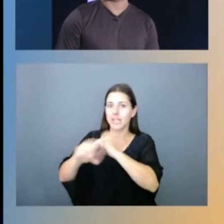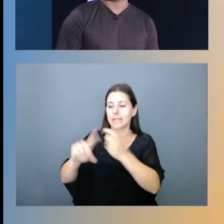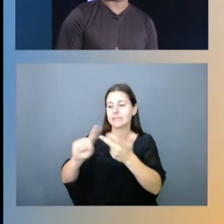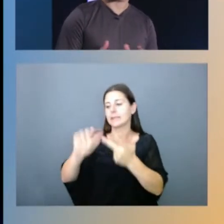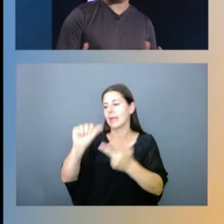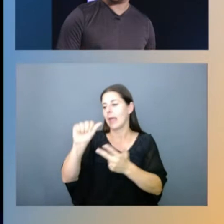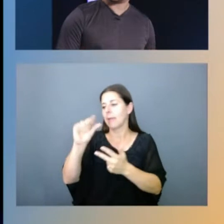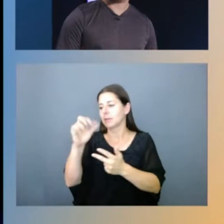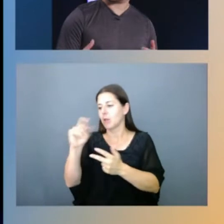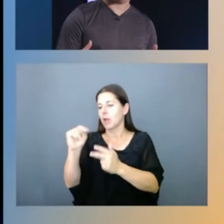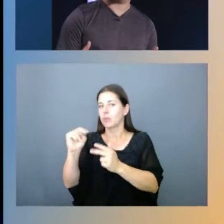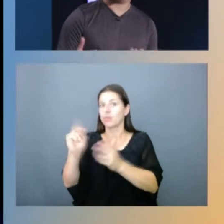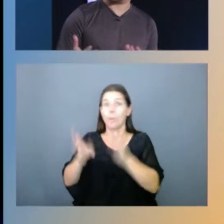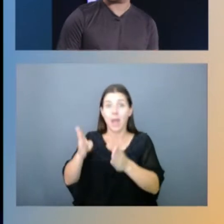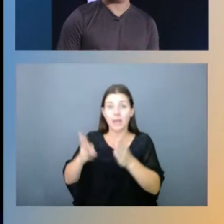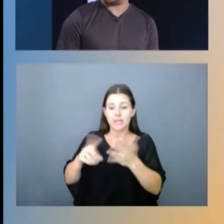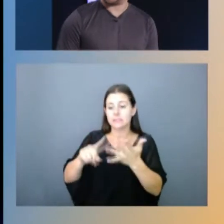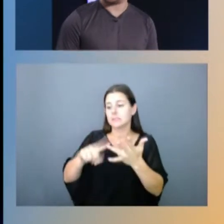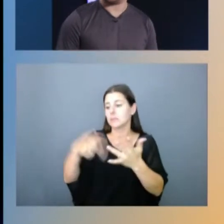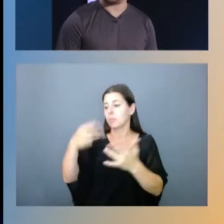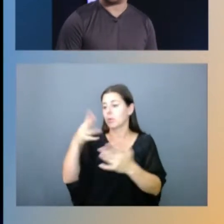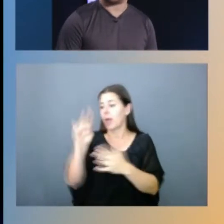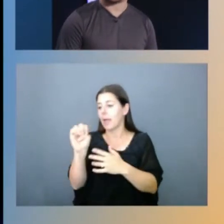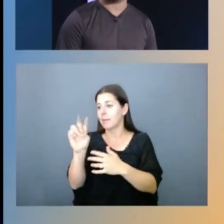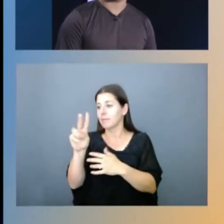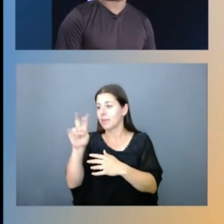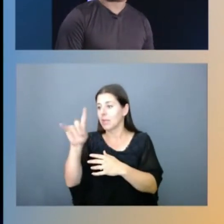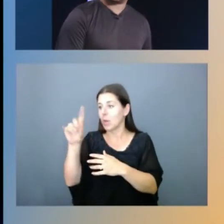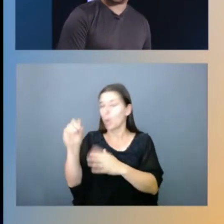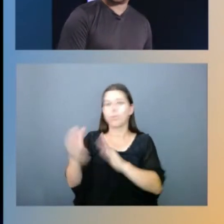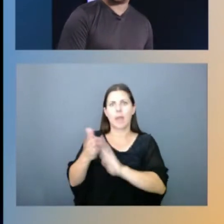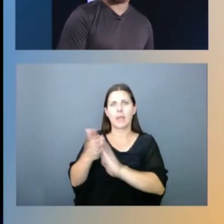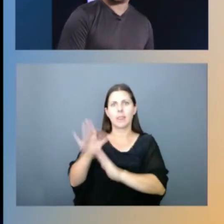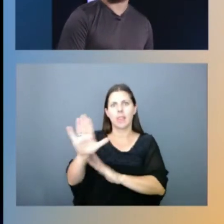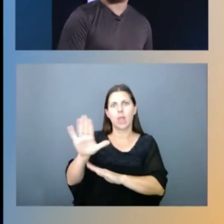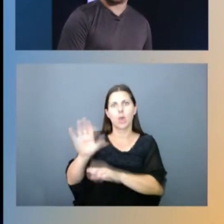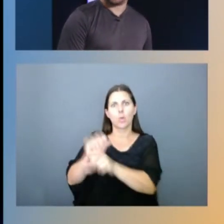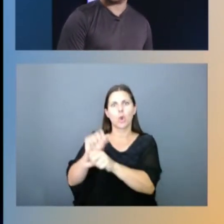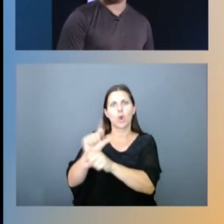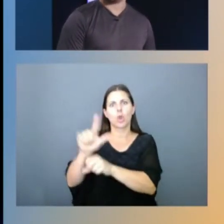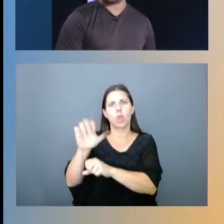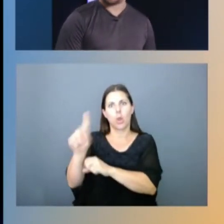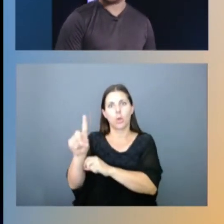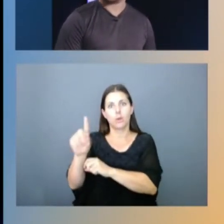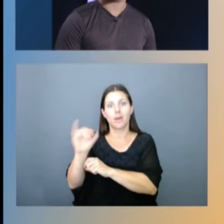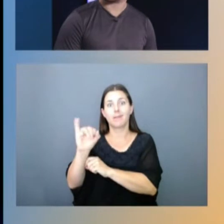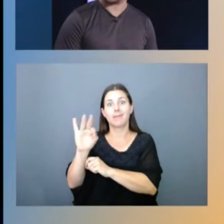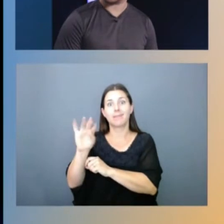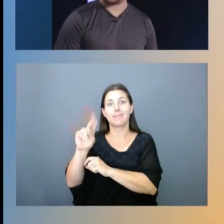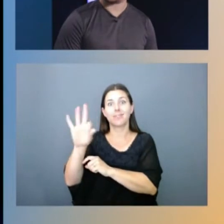that are all running their workloads on Inf1. And externally as well, Airbnb, Autodesk and Snap